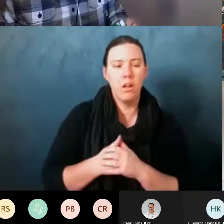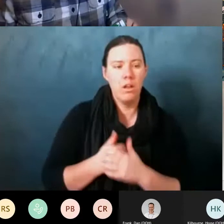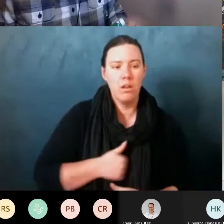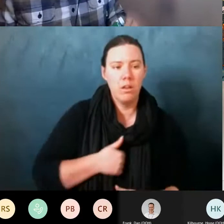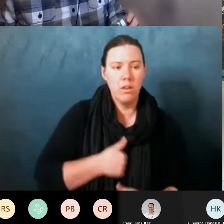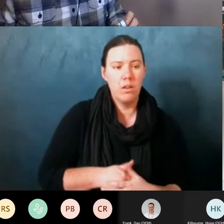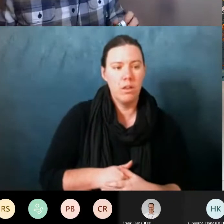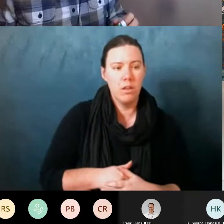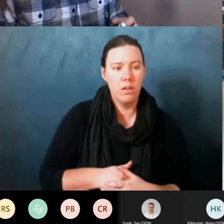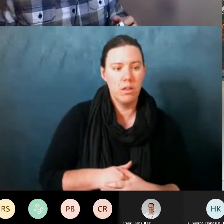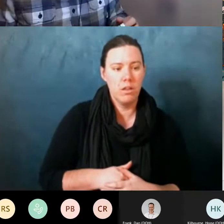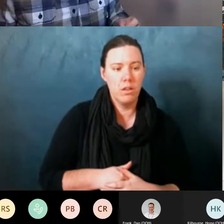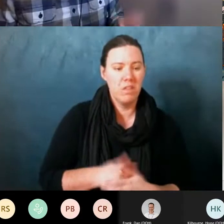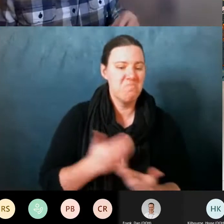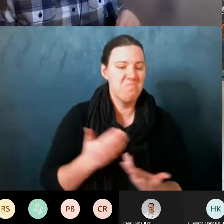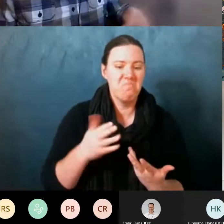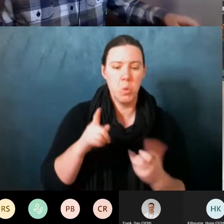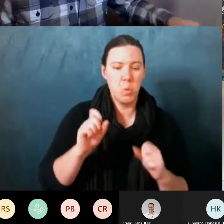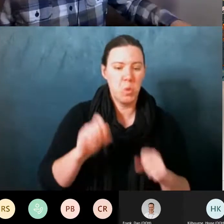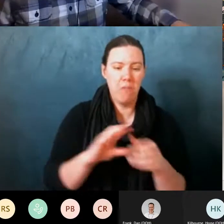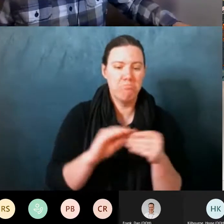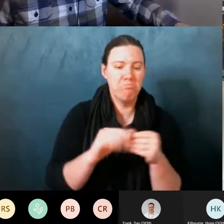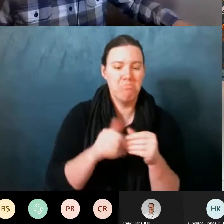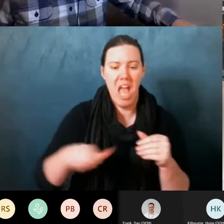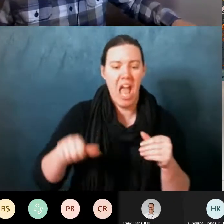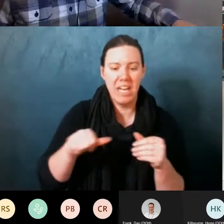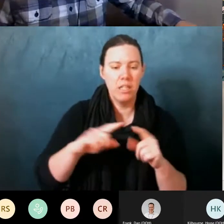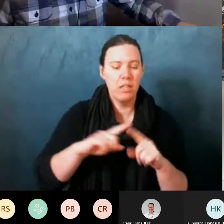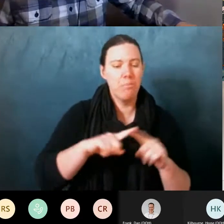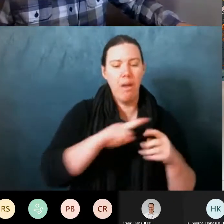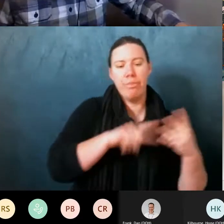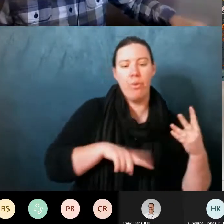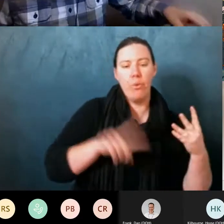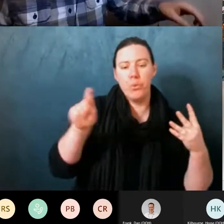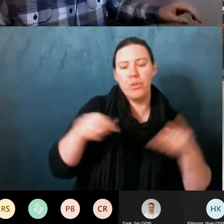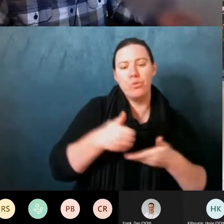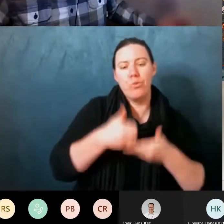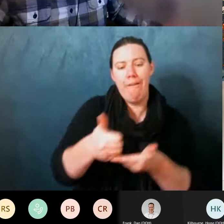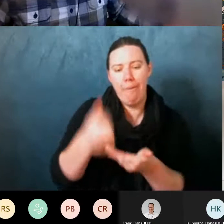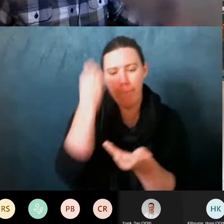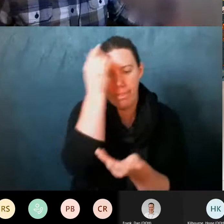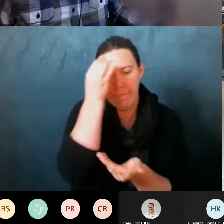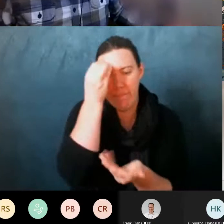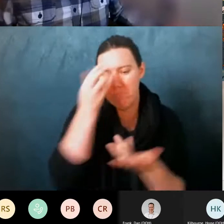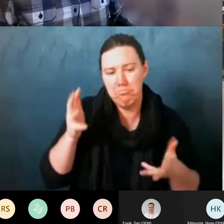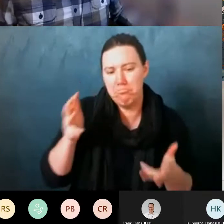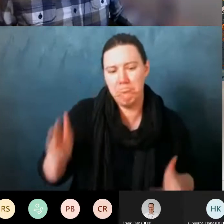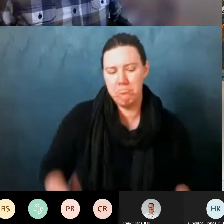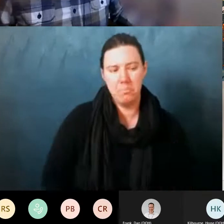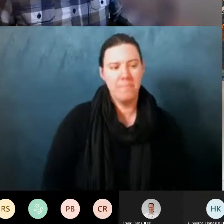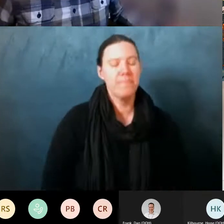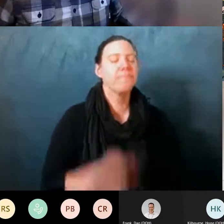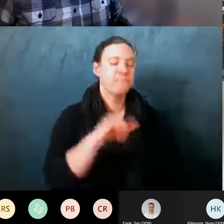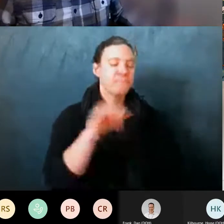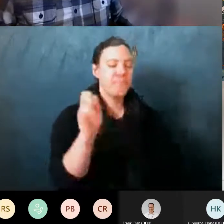and you can kind of take whatever question, yeah. Okay, so I wanted to join this call